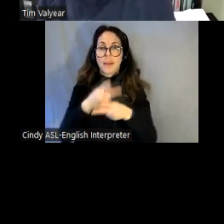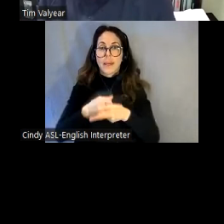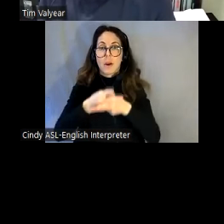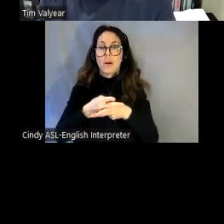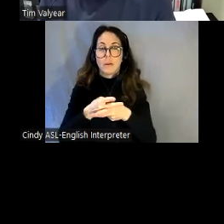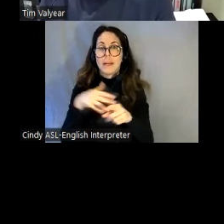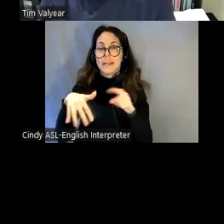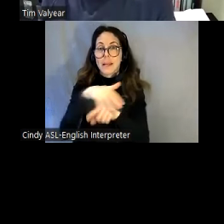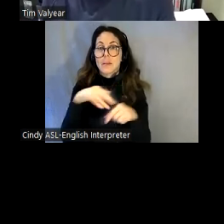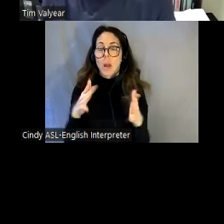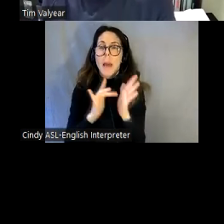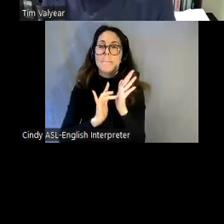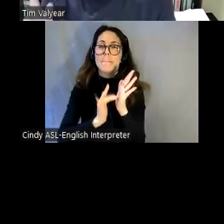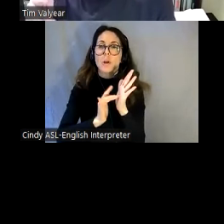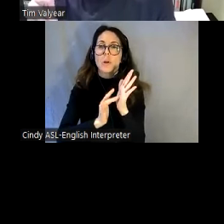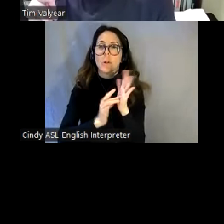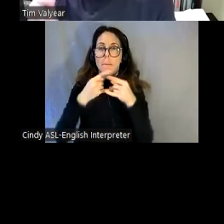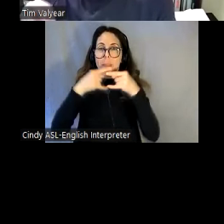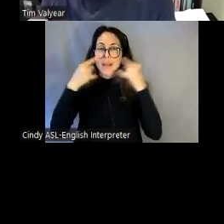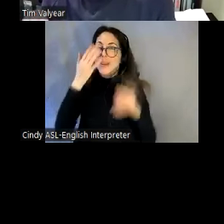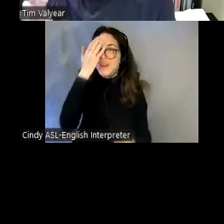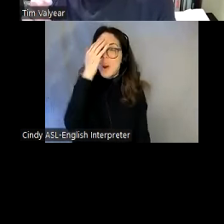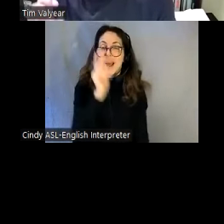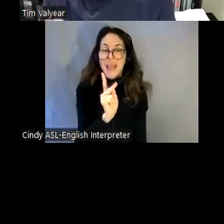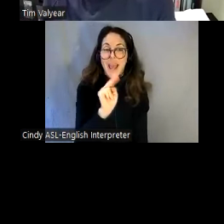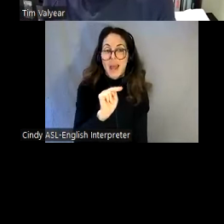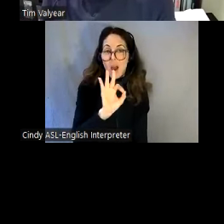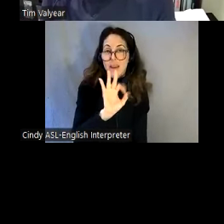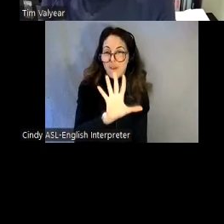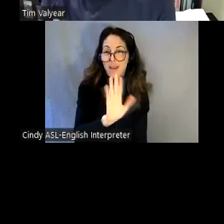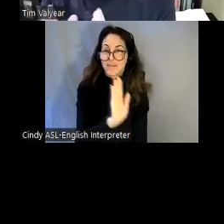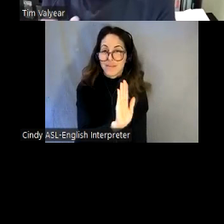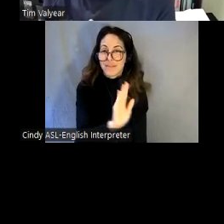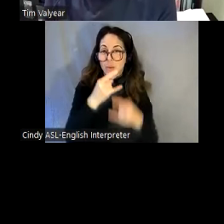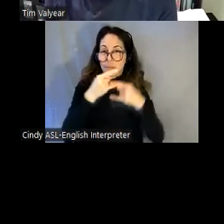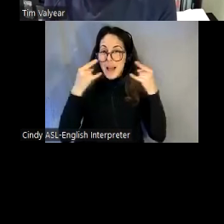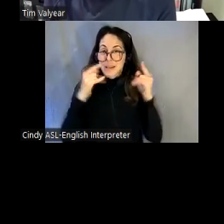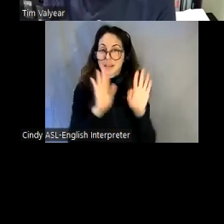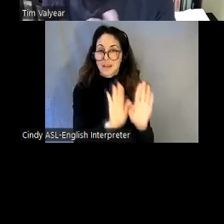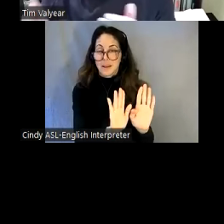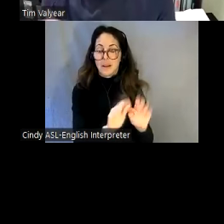considerations, and I have seen this in health care settings during COVID, is a medical mask. You know there